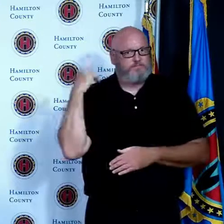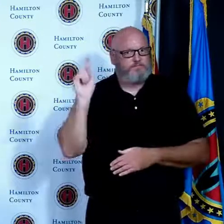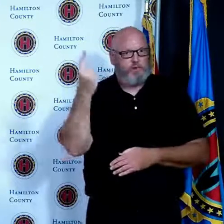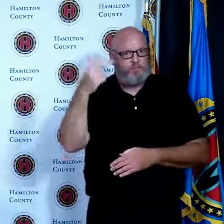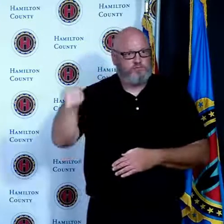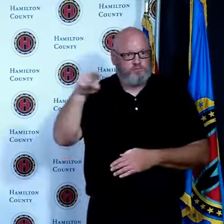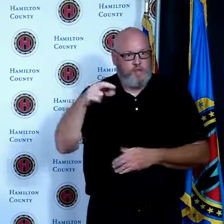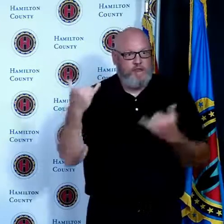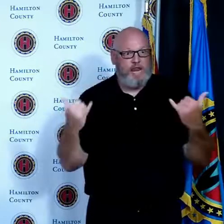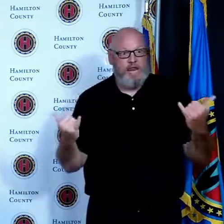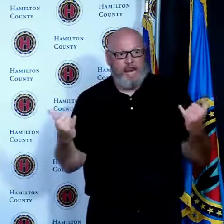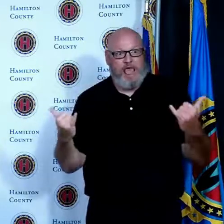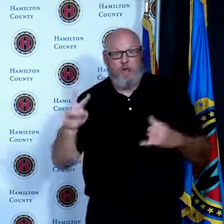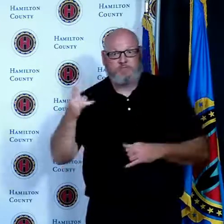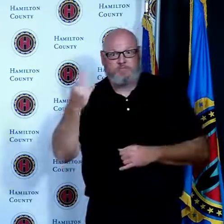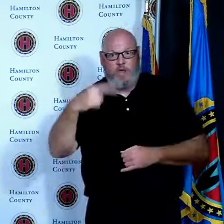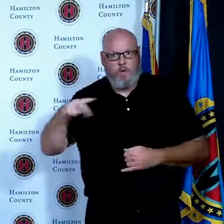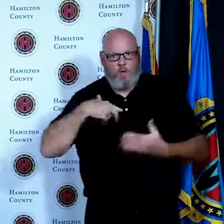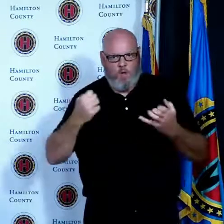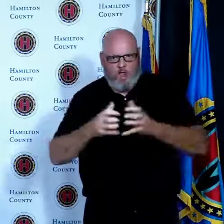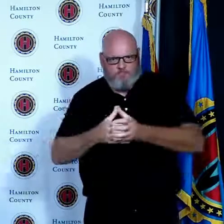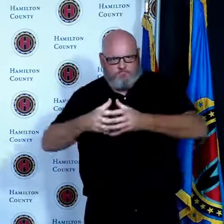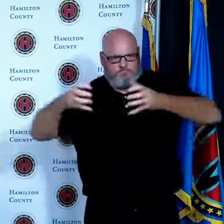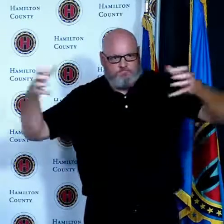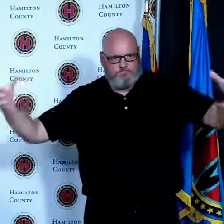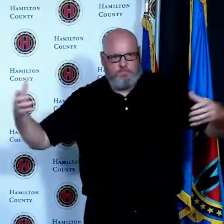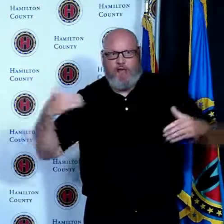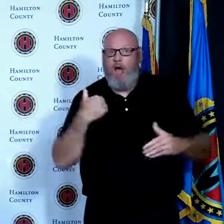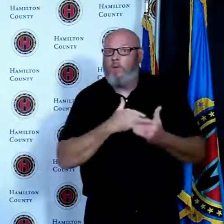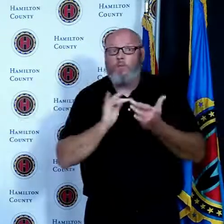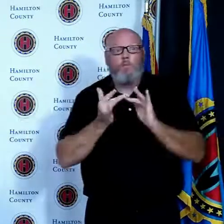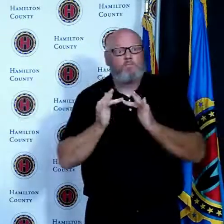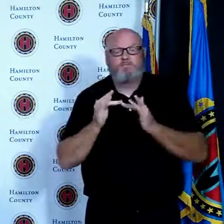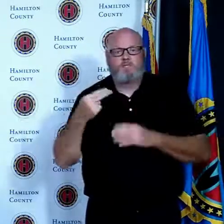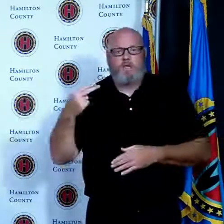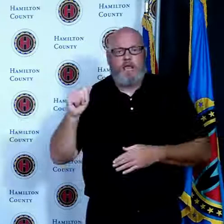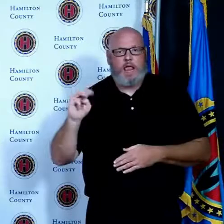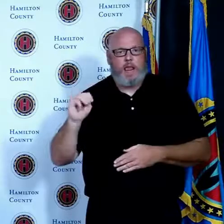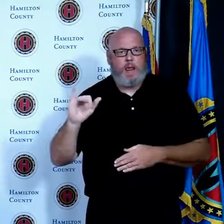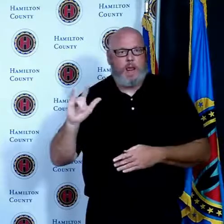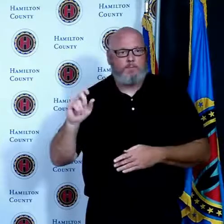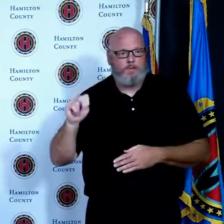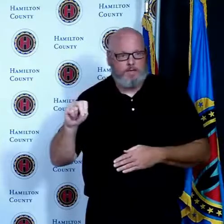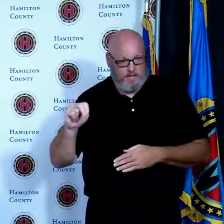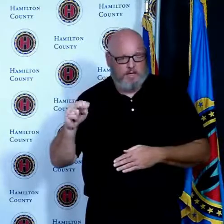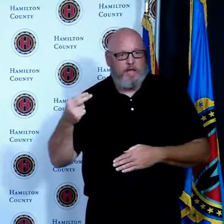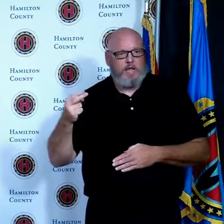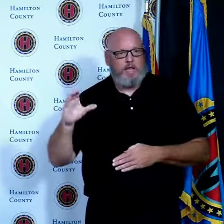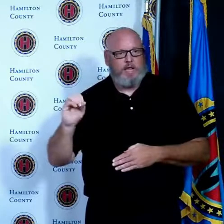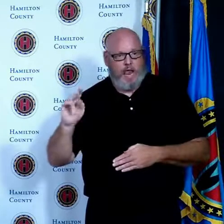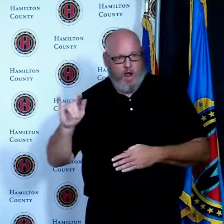small business assistance click on that and the application is fairly easy we've actually simplified that as well